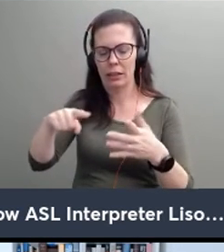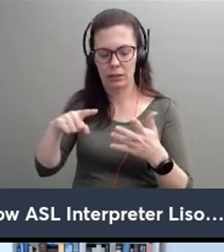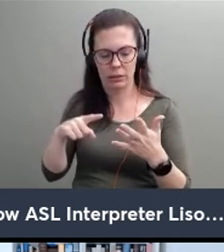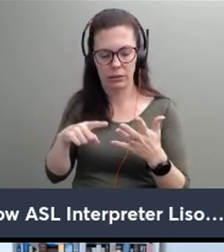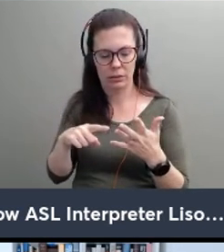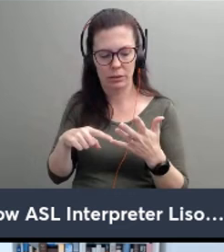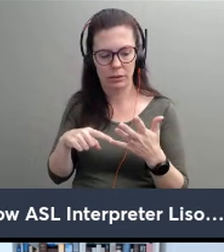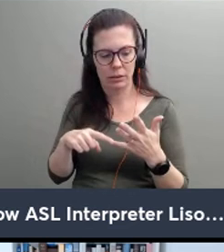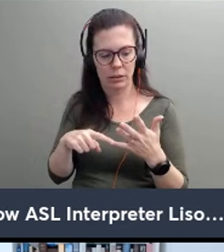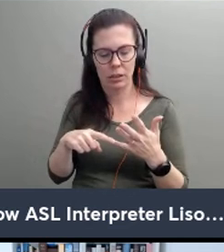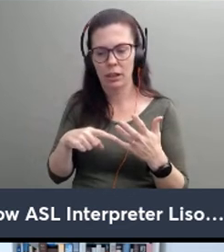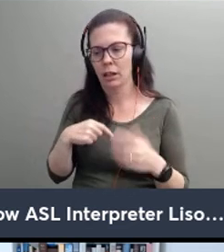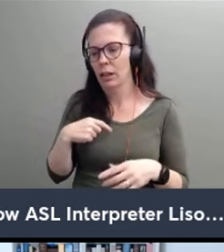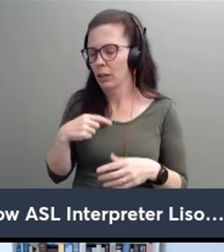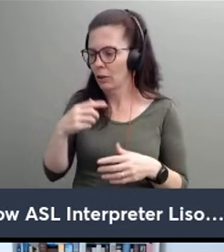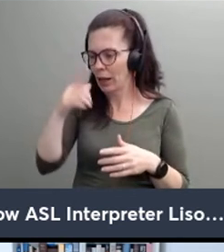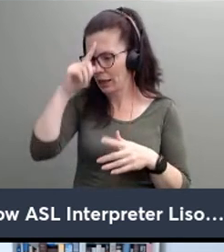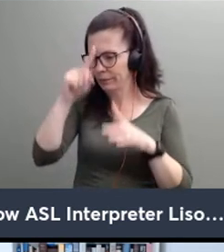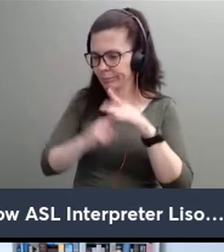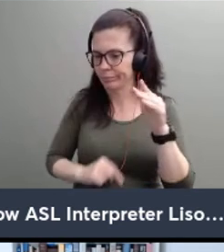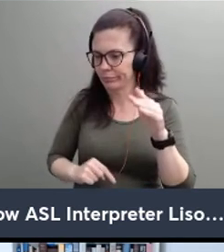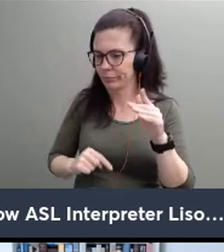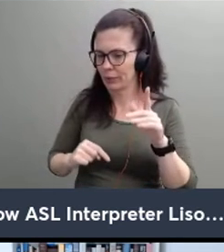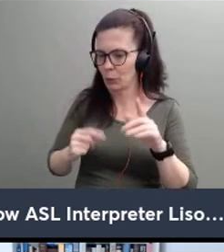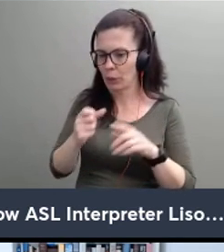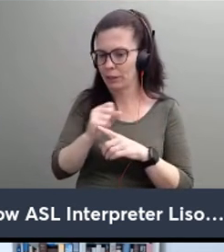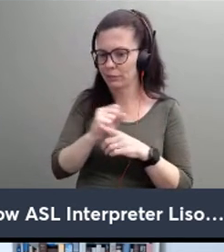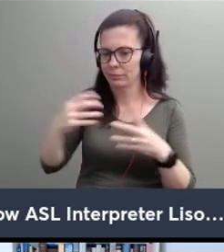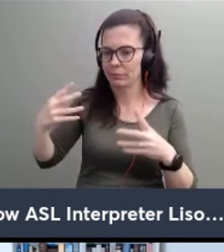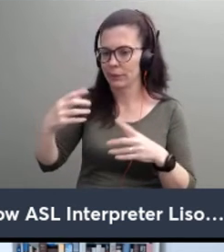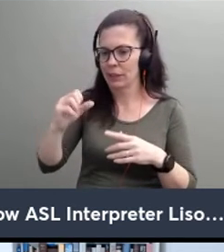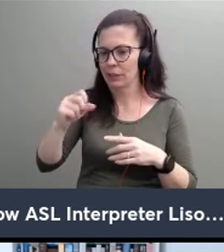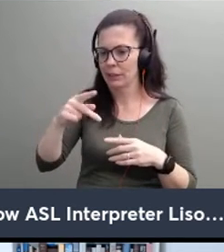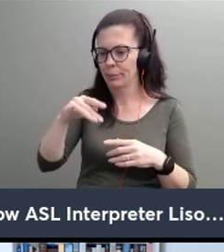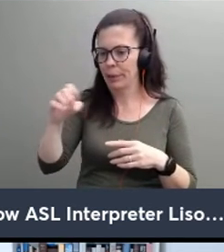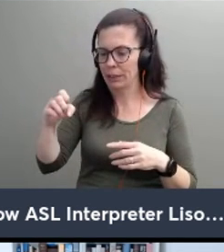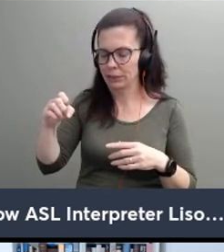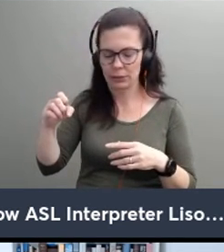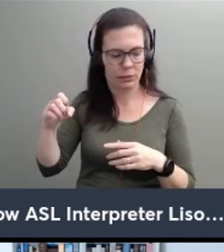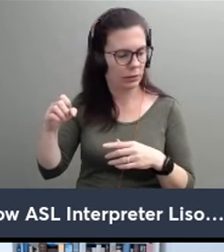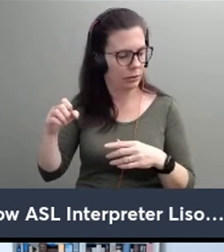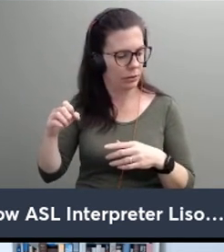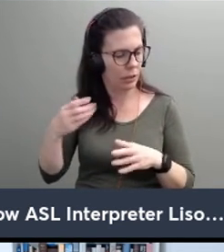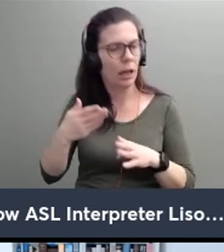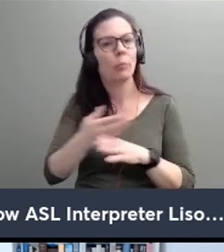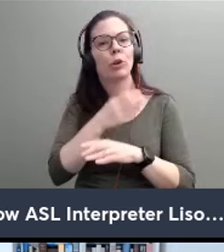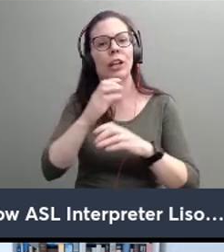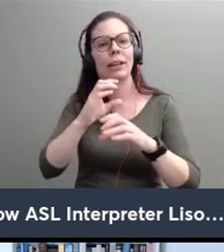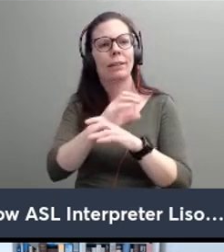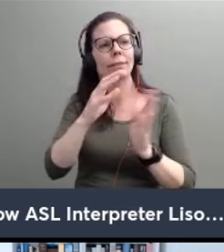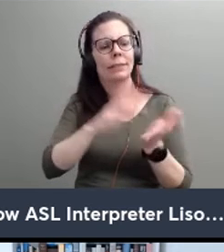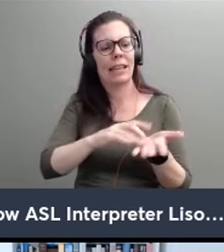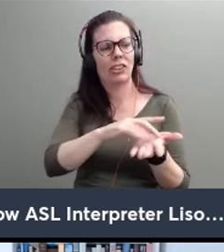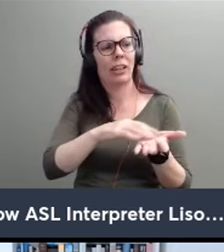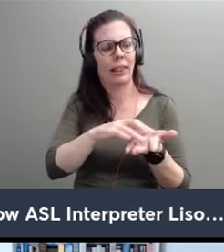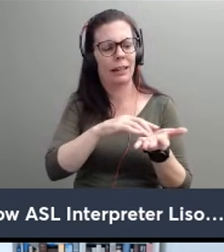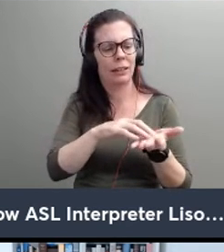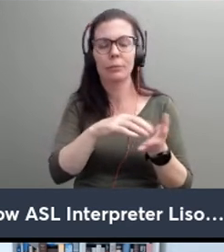I'm actually blanking on that. Pre-calculated, right? So what that actually means is actually,